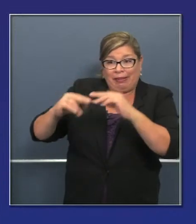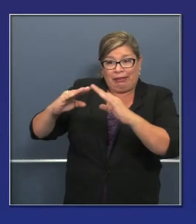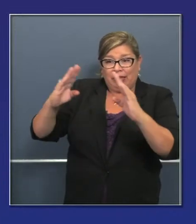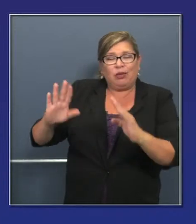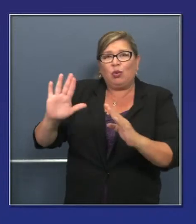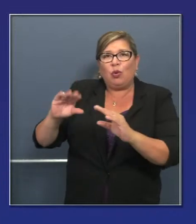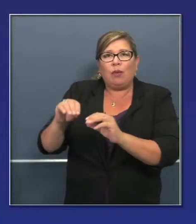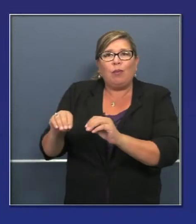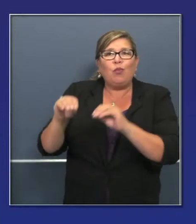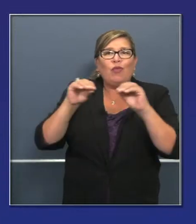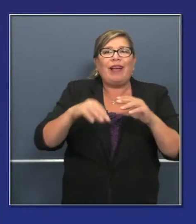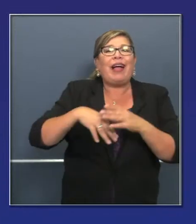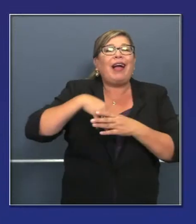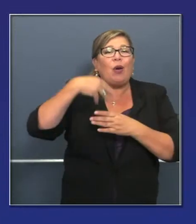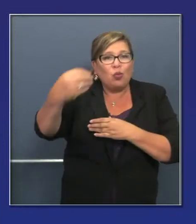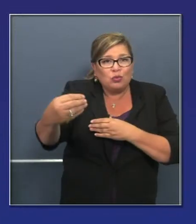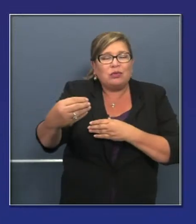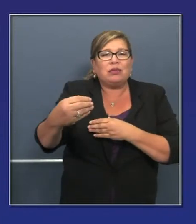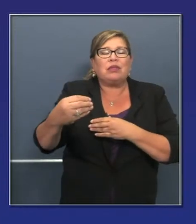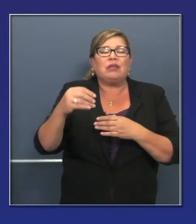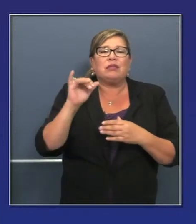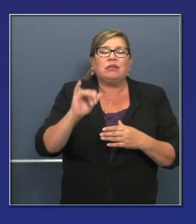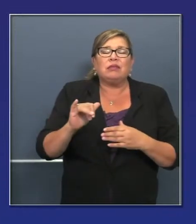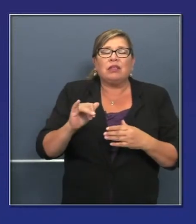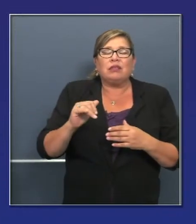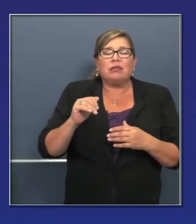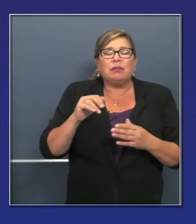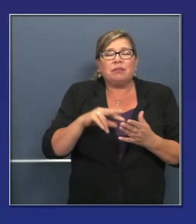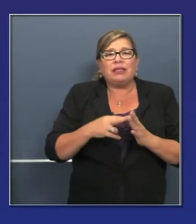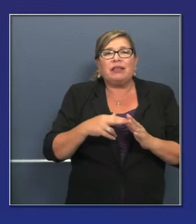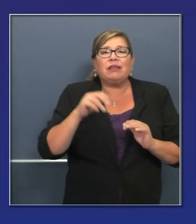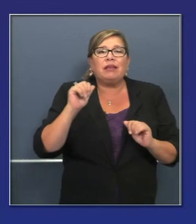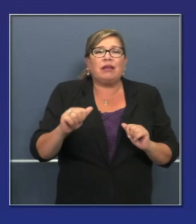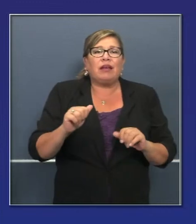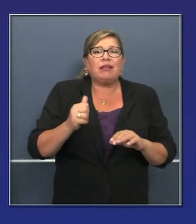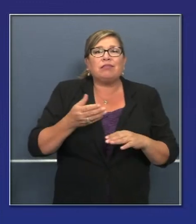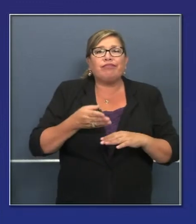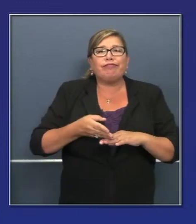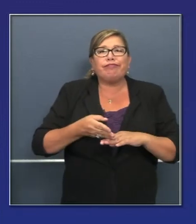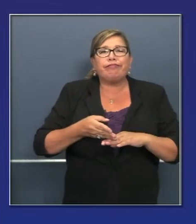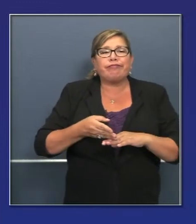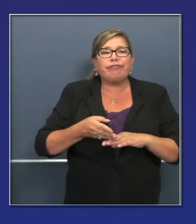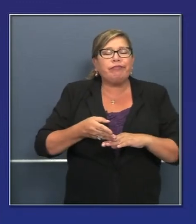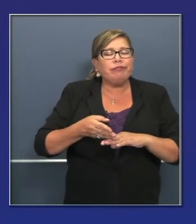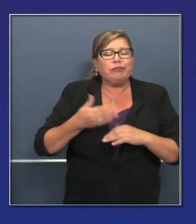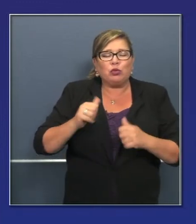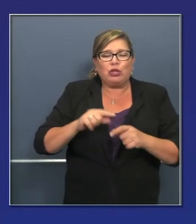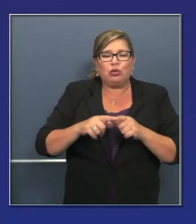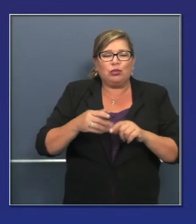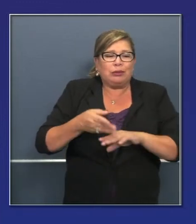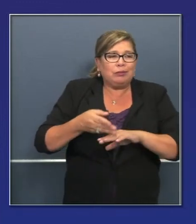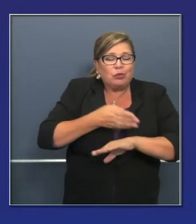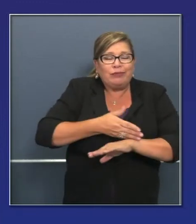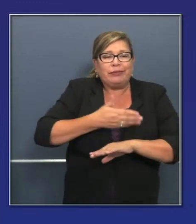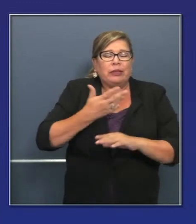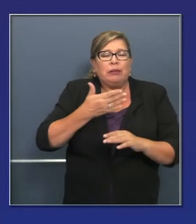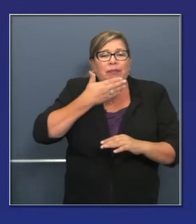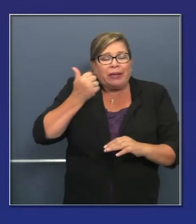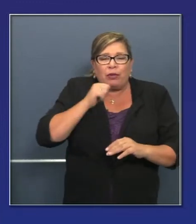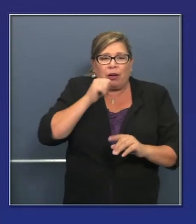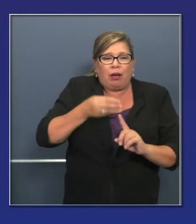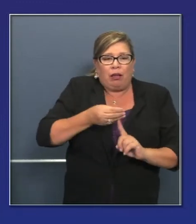that obviously can't mitigate the need or rather the likelihood of transferability don't go into